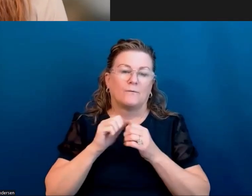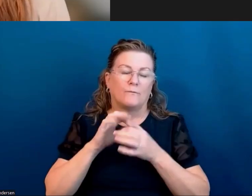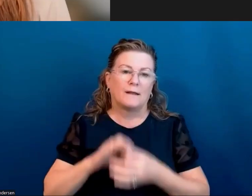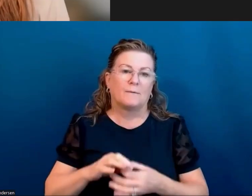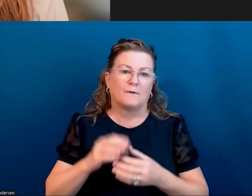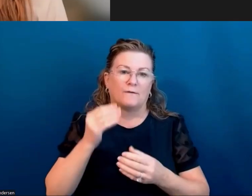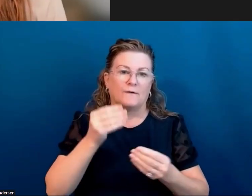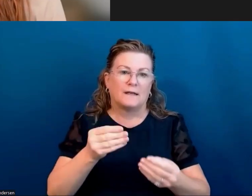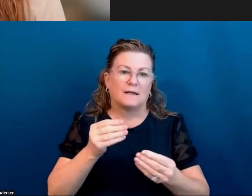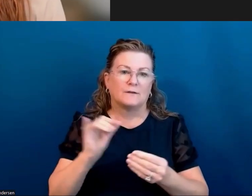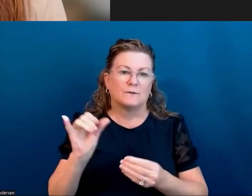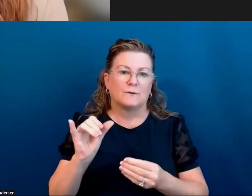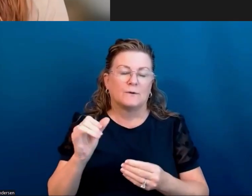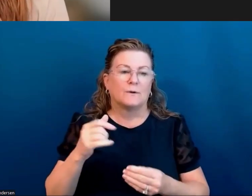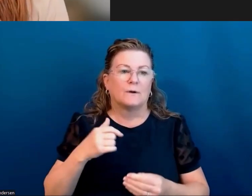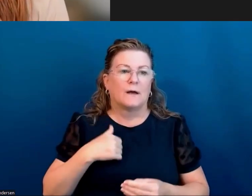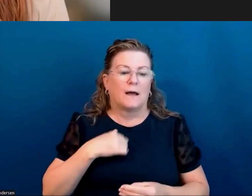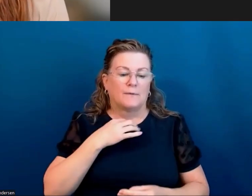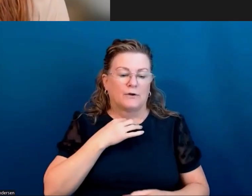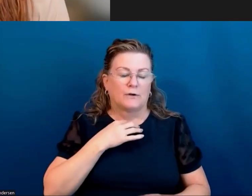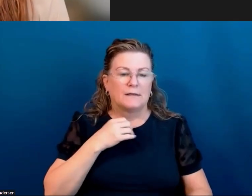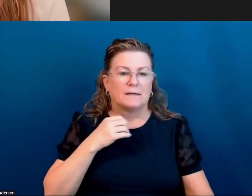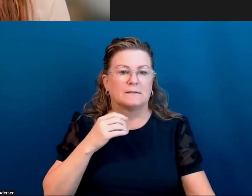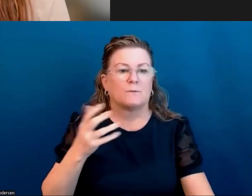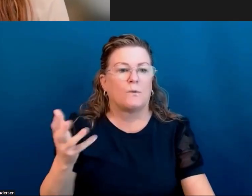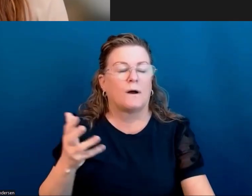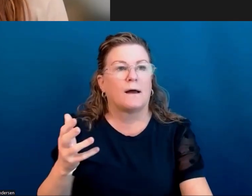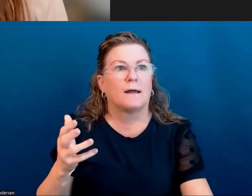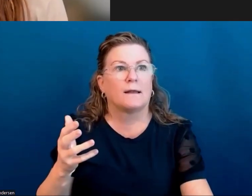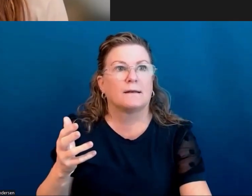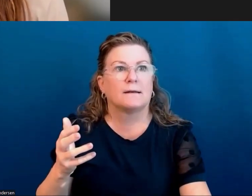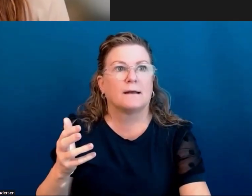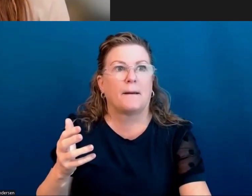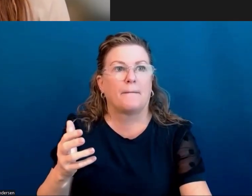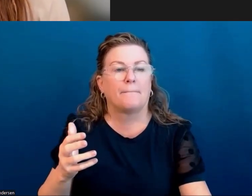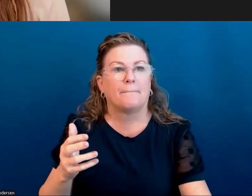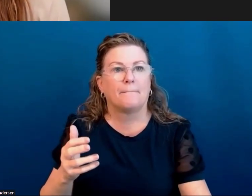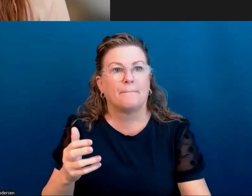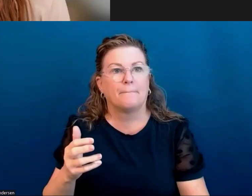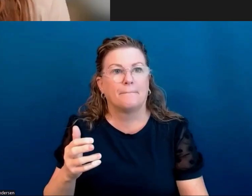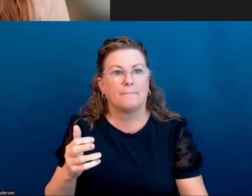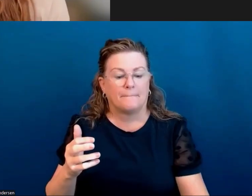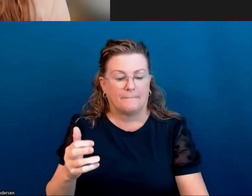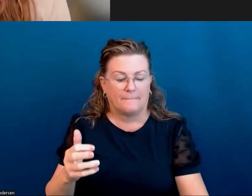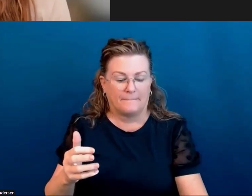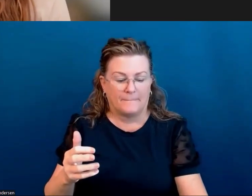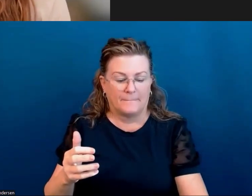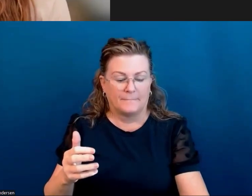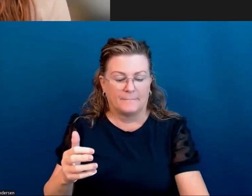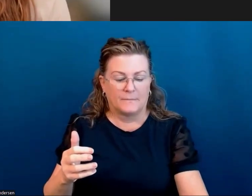so I would, I would be curious, what could help? Could help make